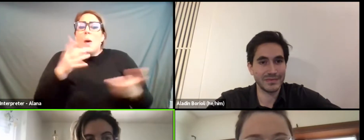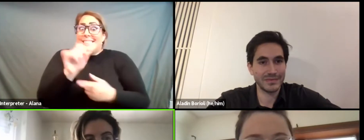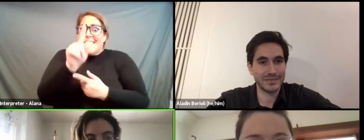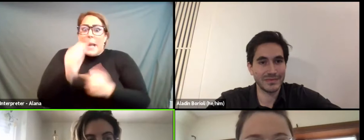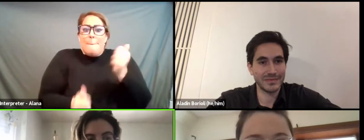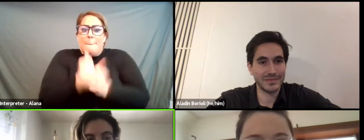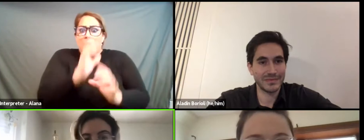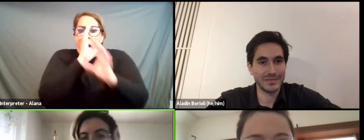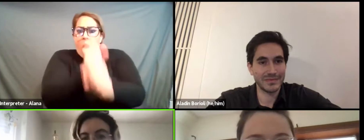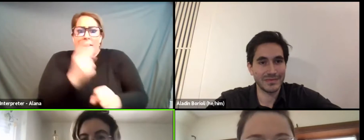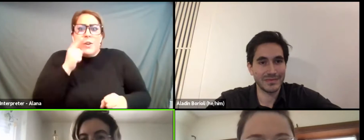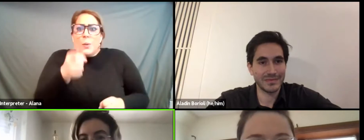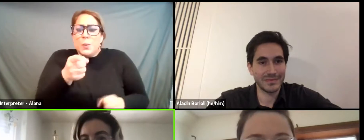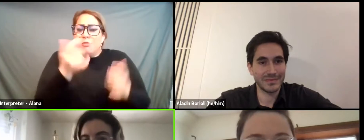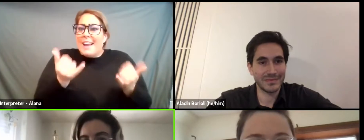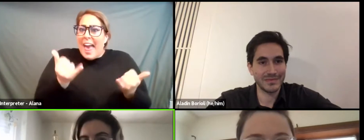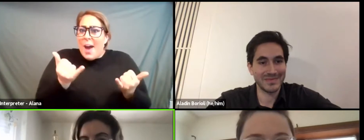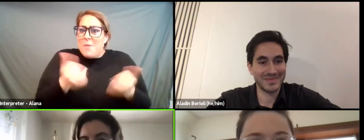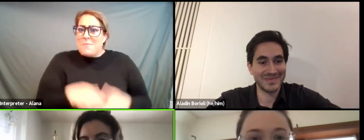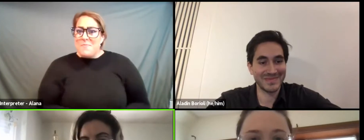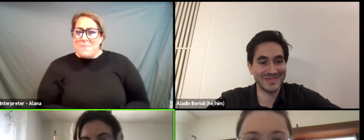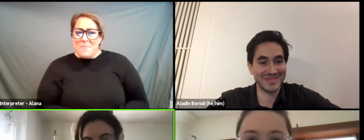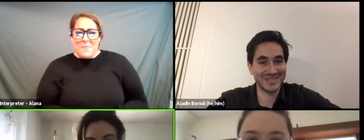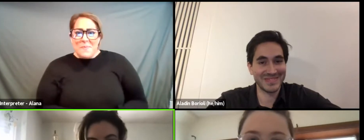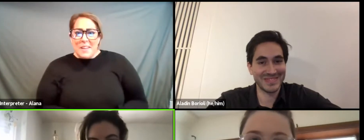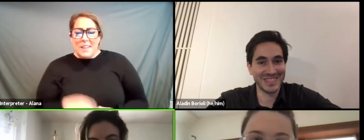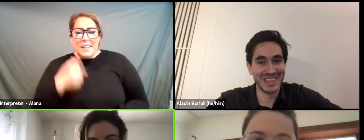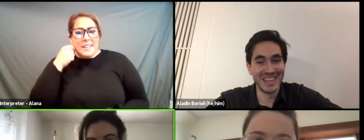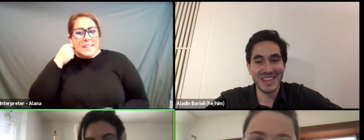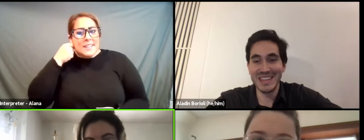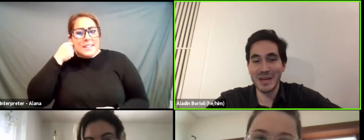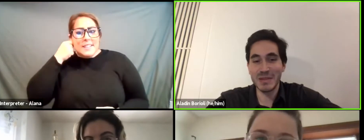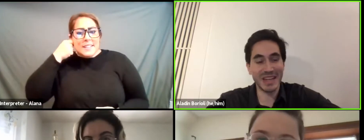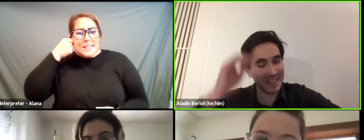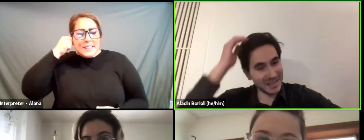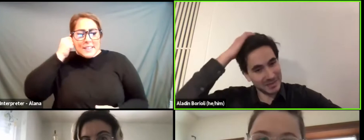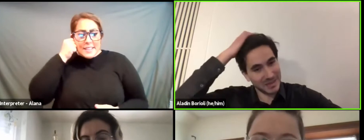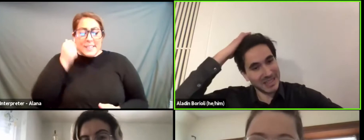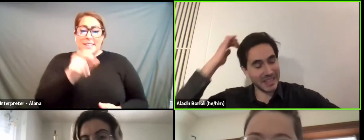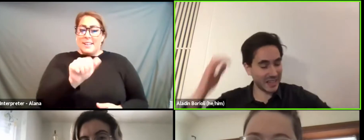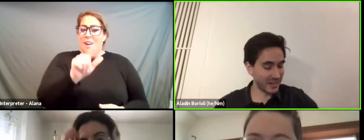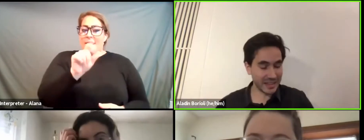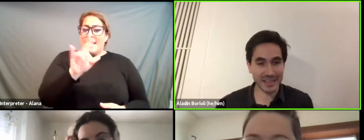juncture in your beekeeping journey? >> ALADIN: Yeah, I mean, the data I collected for